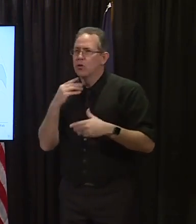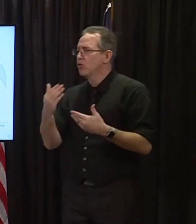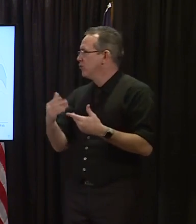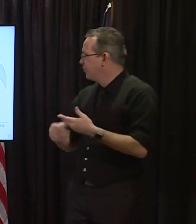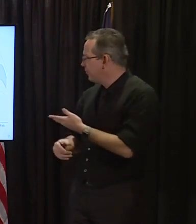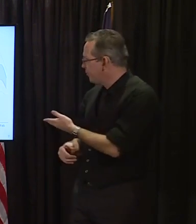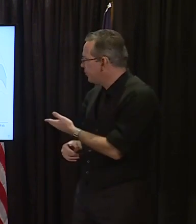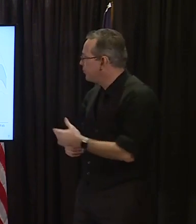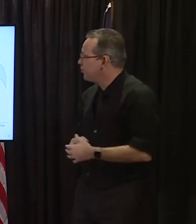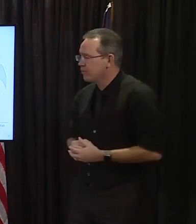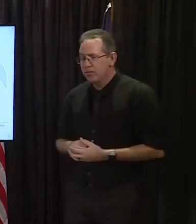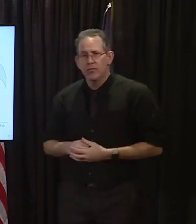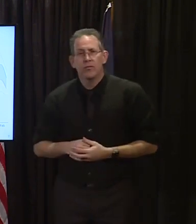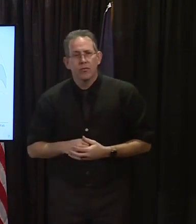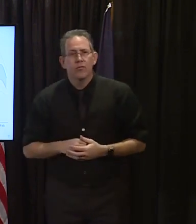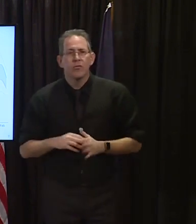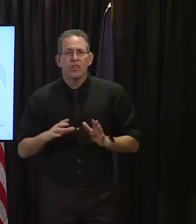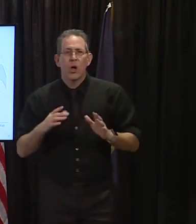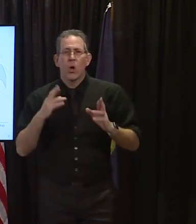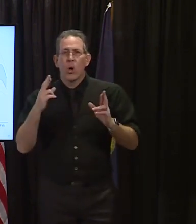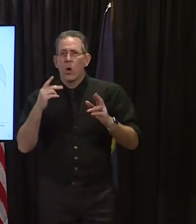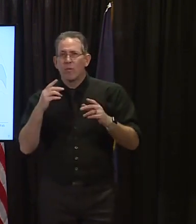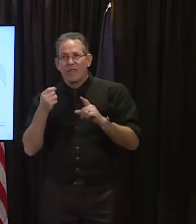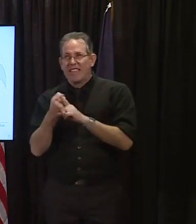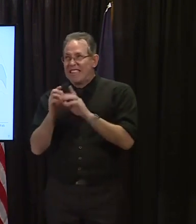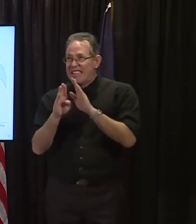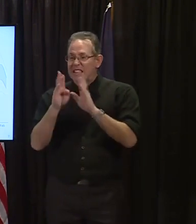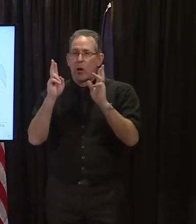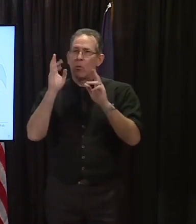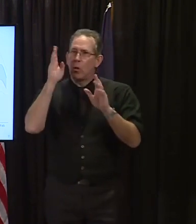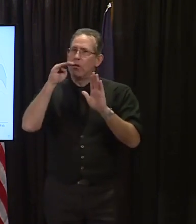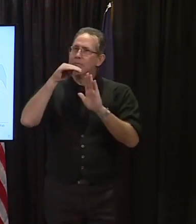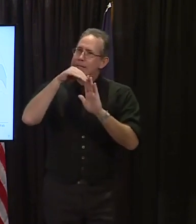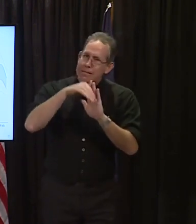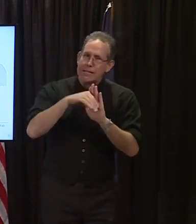we get through the worst of it over the next 3-4 weeks. And the Vermont model